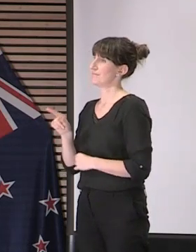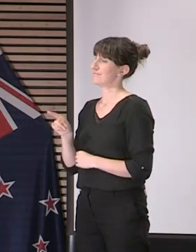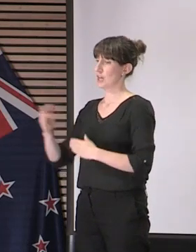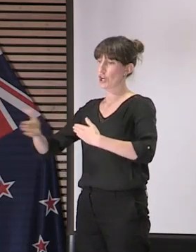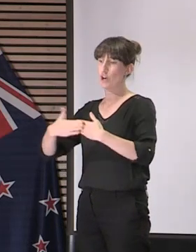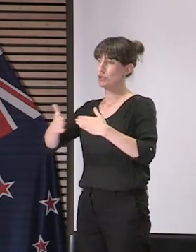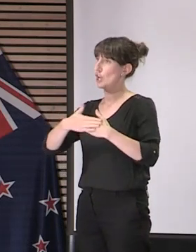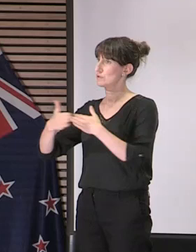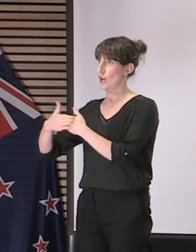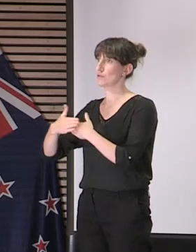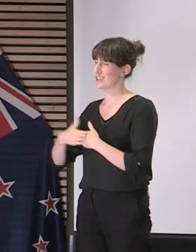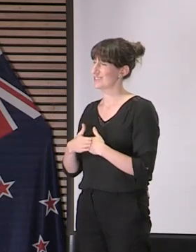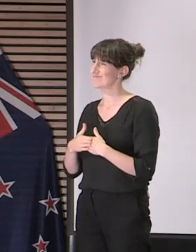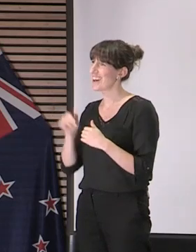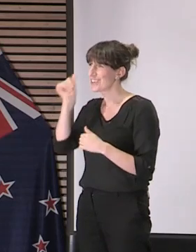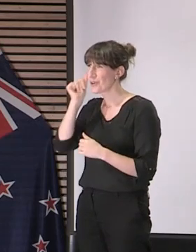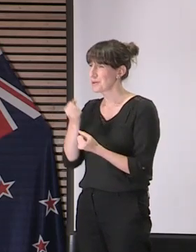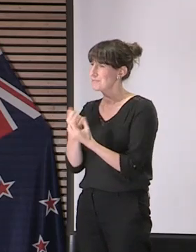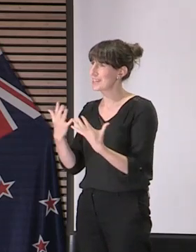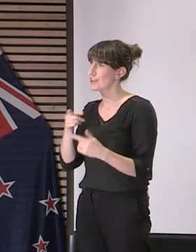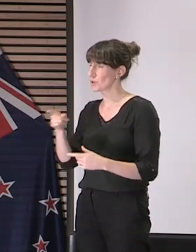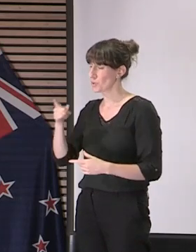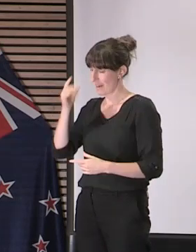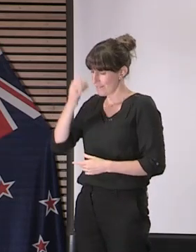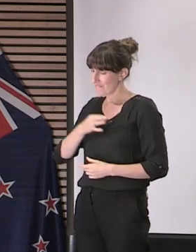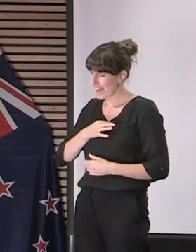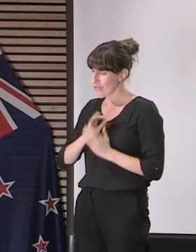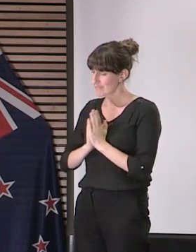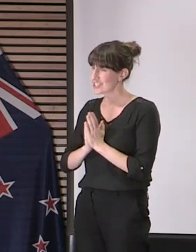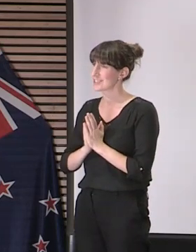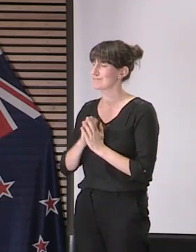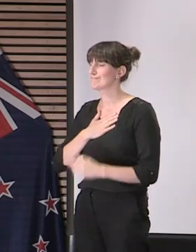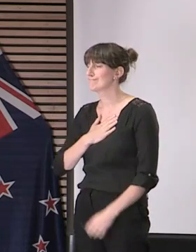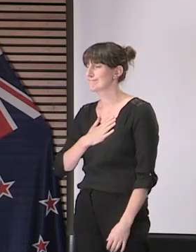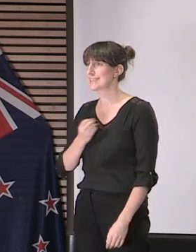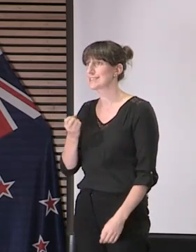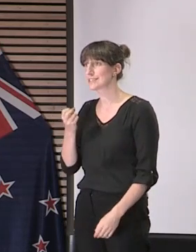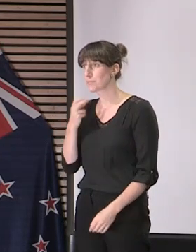worship will remain closed over Easter weekend. I know that will be an enormous